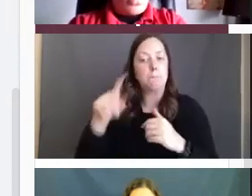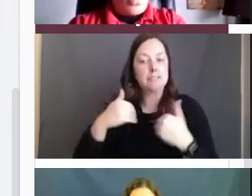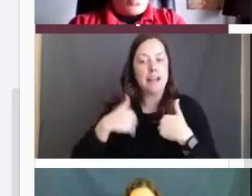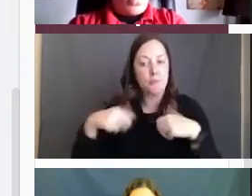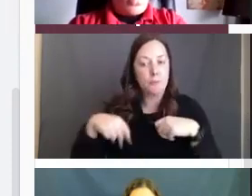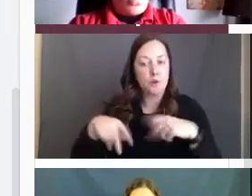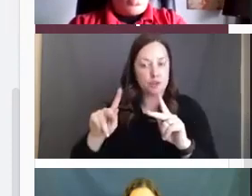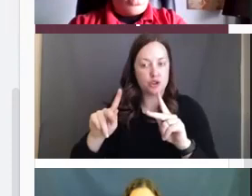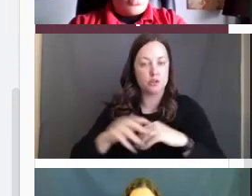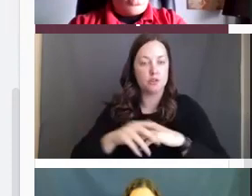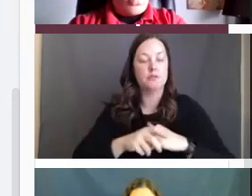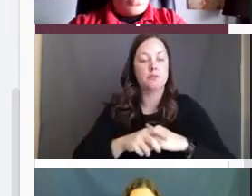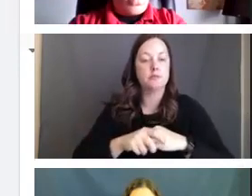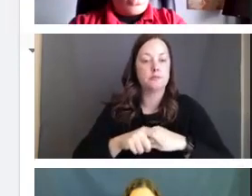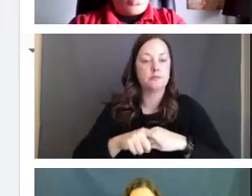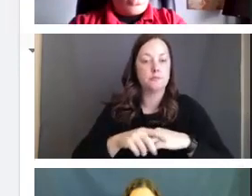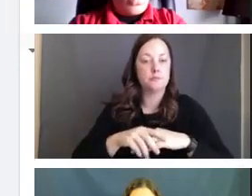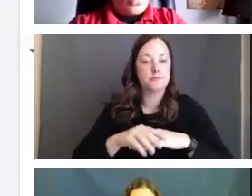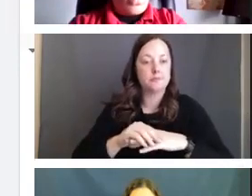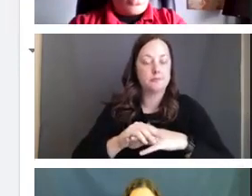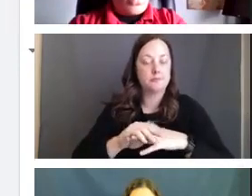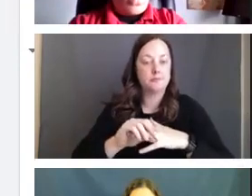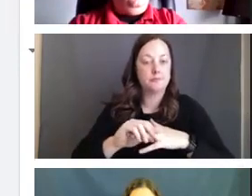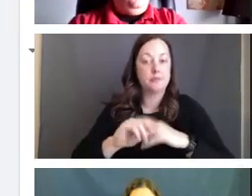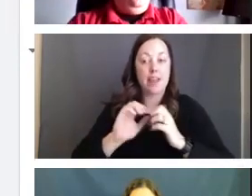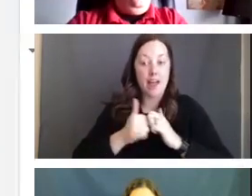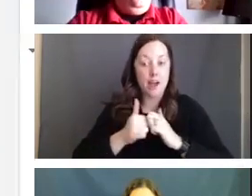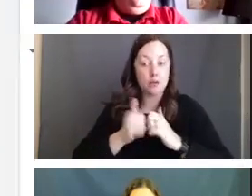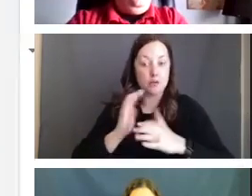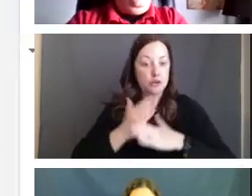reason I shared that with you.